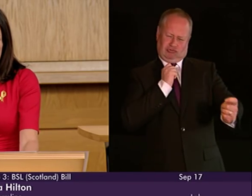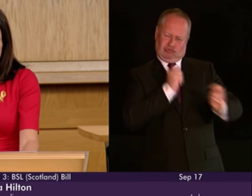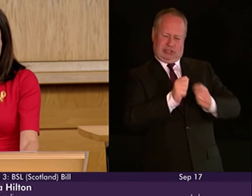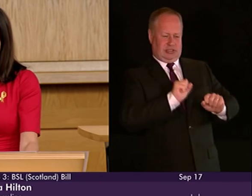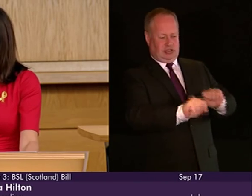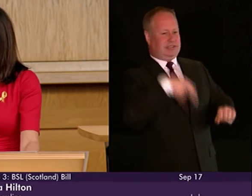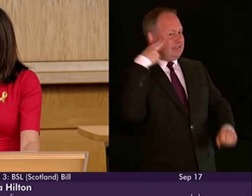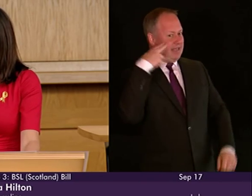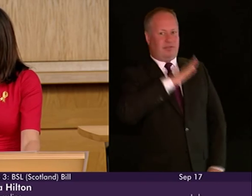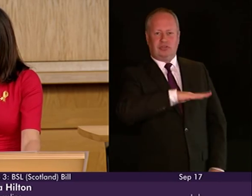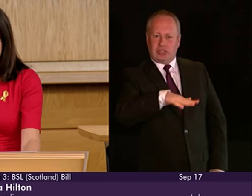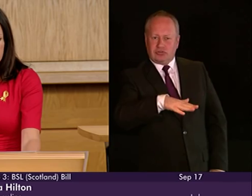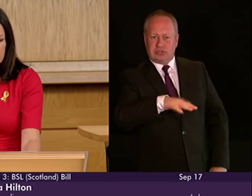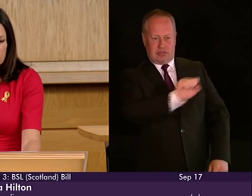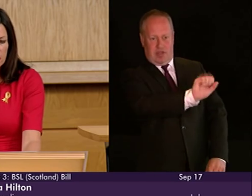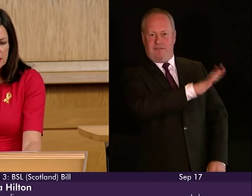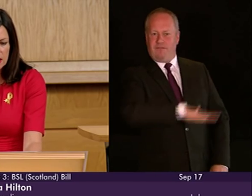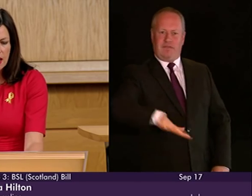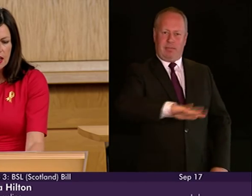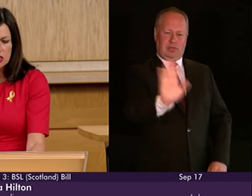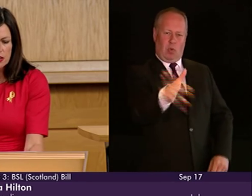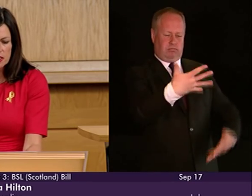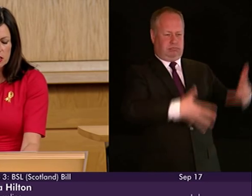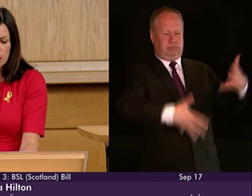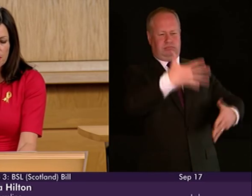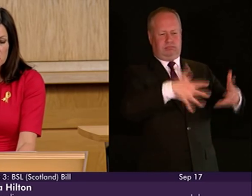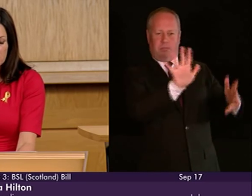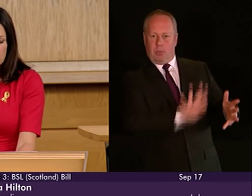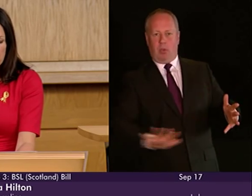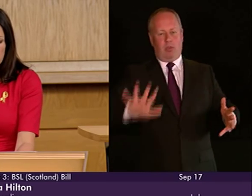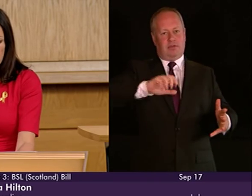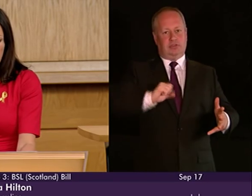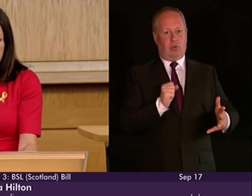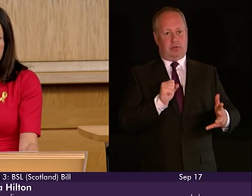families and all BSL users in Scotland. I turn to the bill’s provisions. I hope